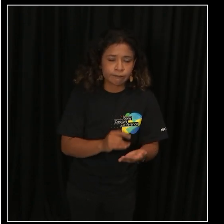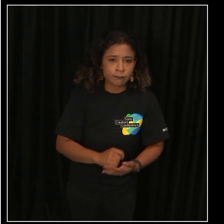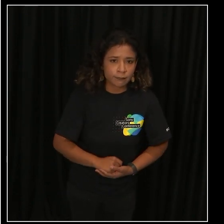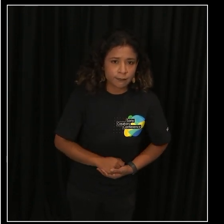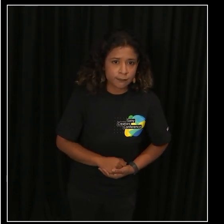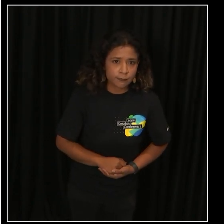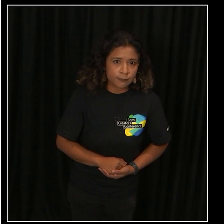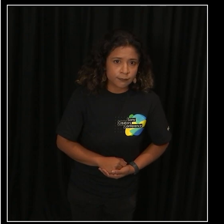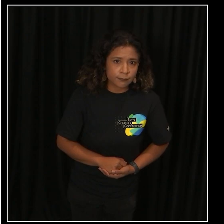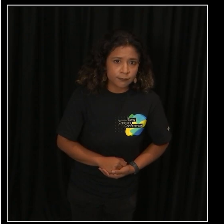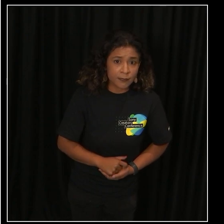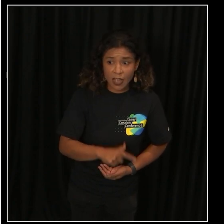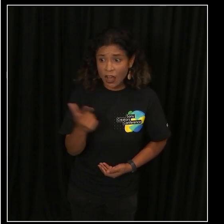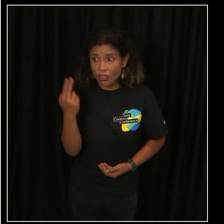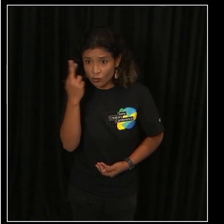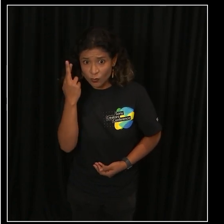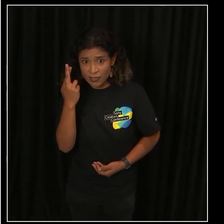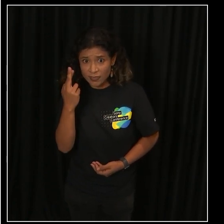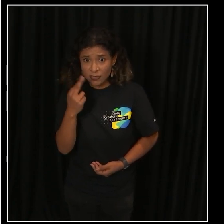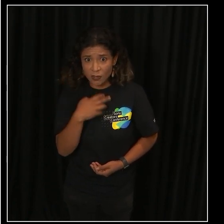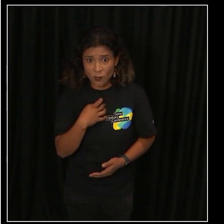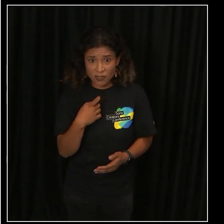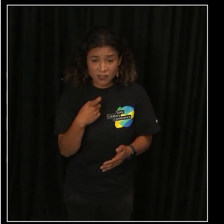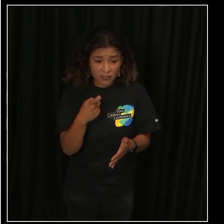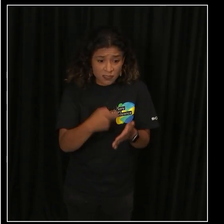Other result, we are ever to keep artist cost down.